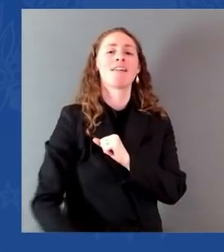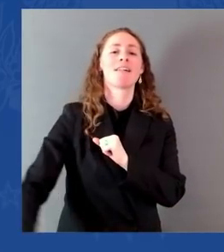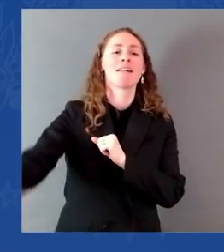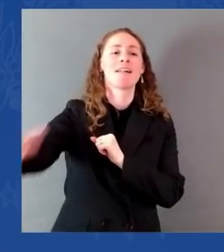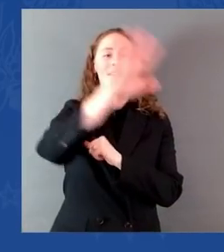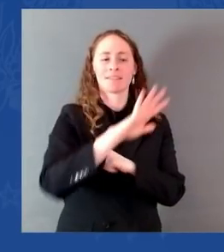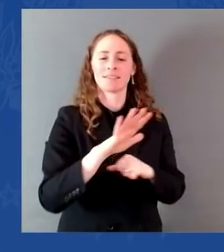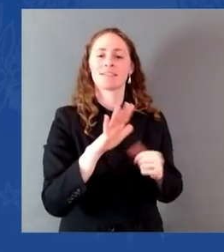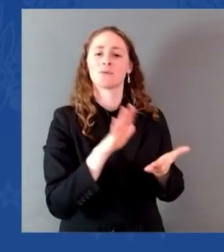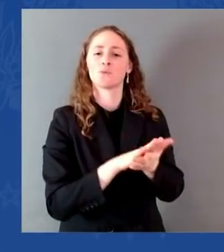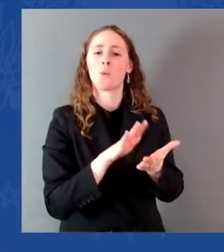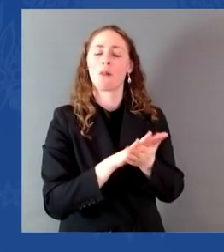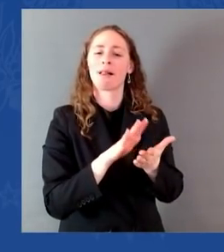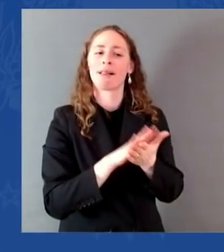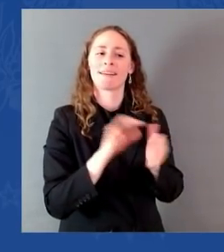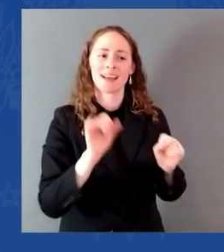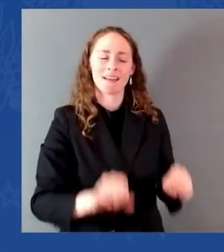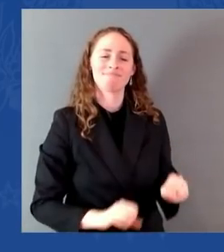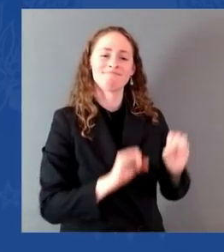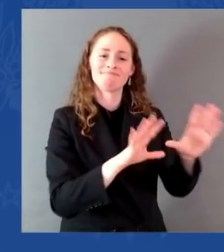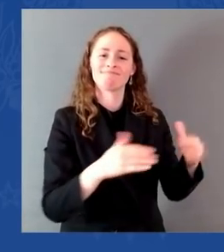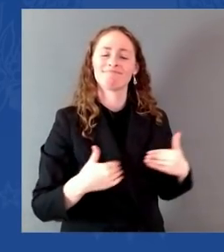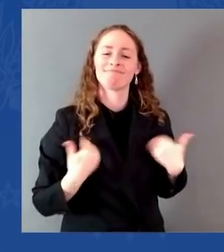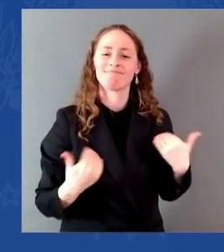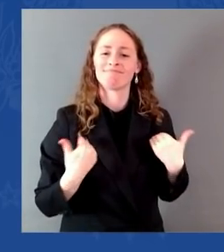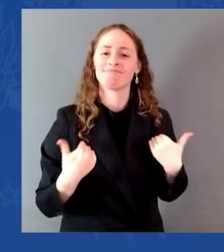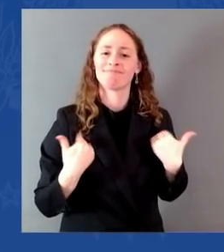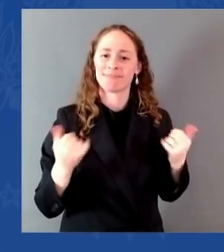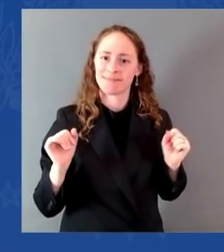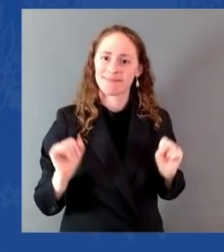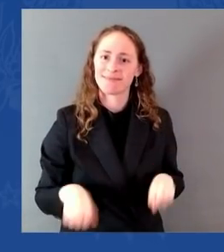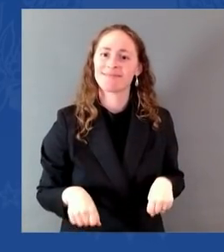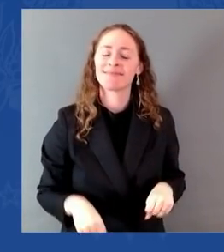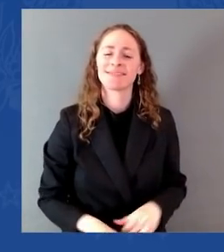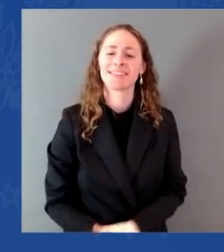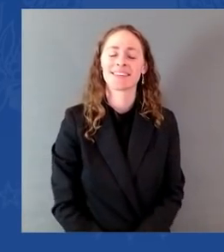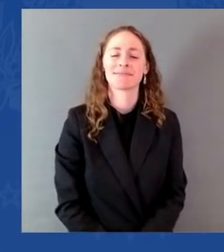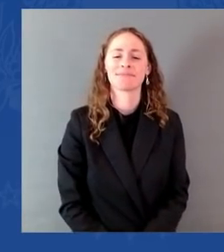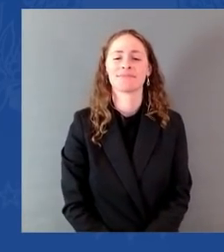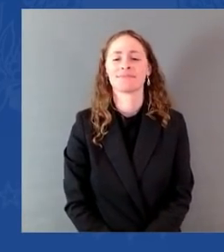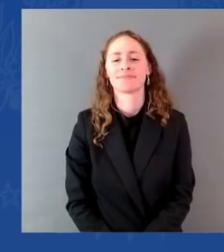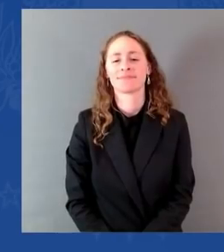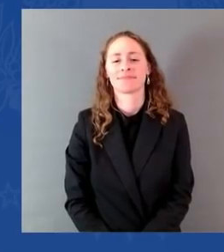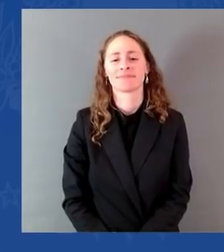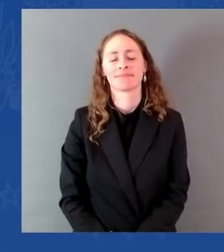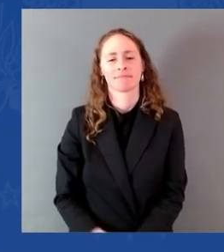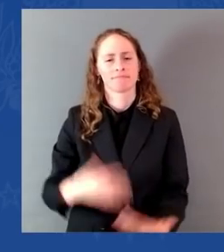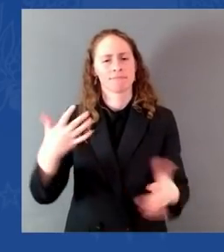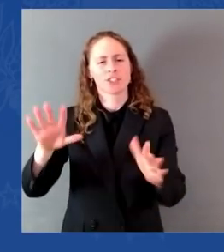in the last decade. One study shows that low-income children from poor homes participating in preschool